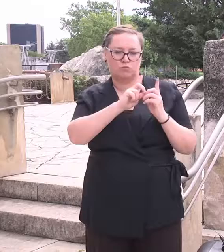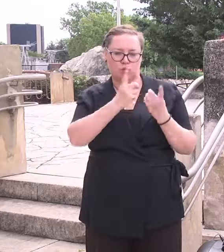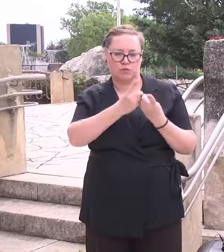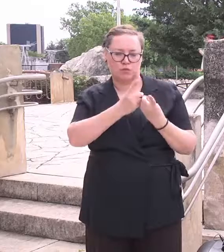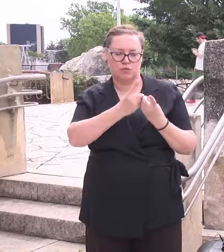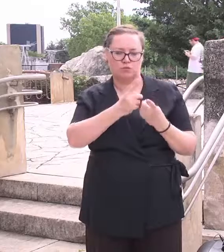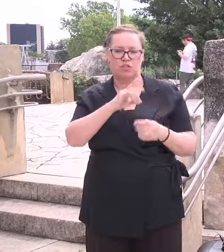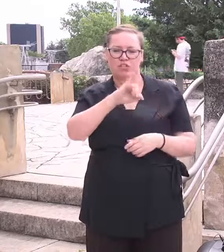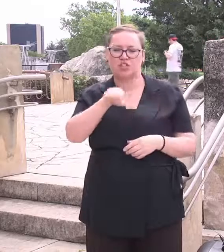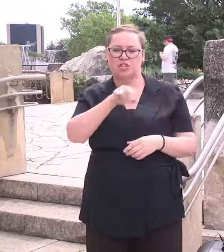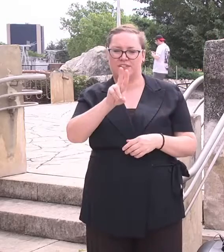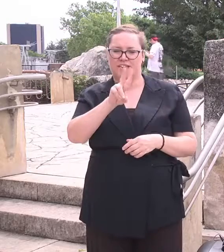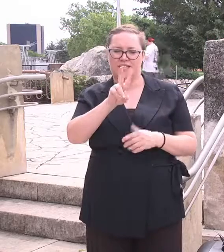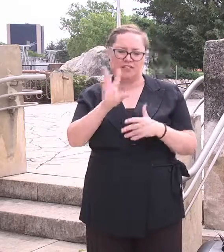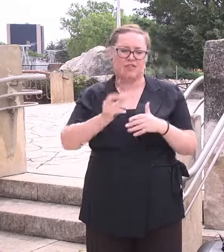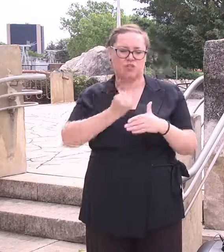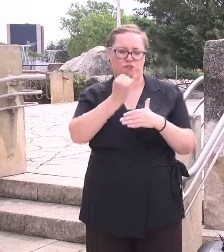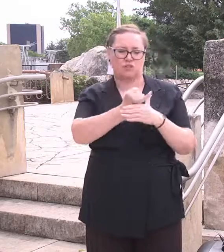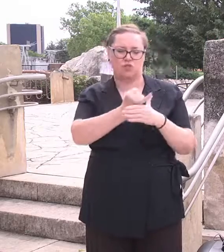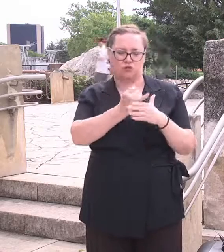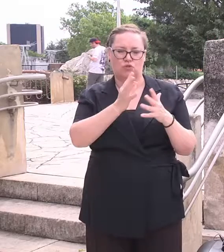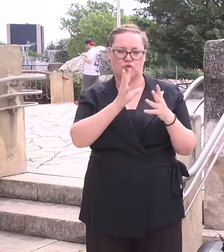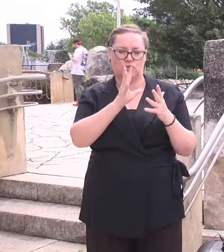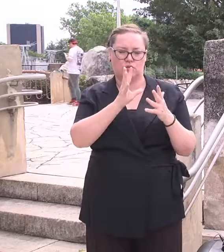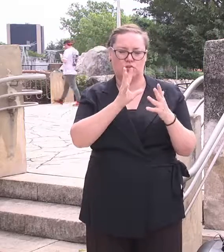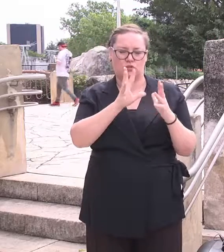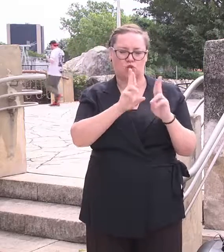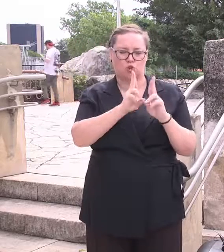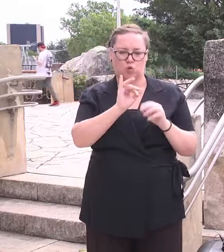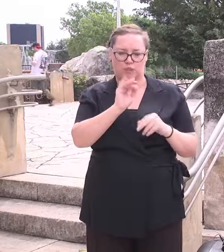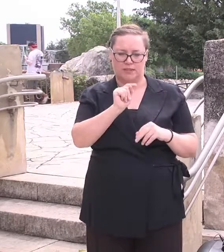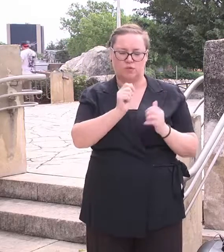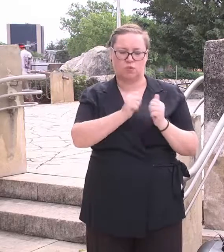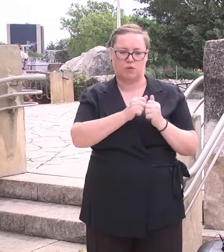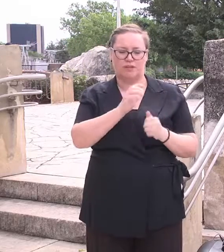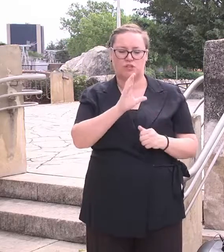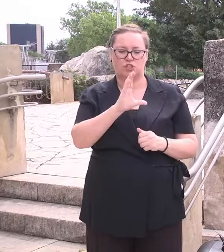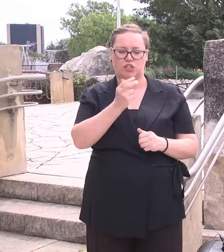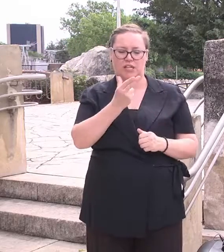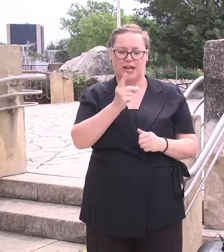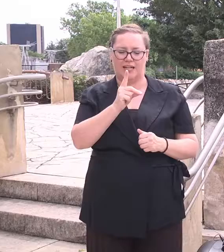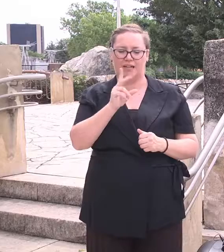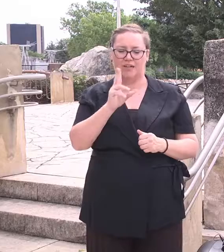unit with Chad ditch and Alex Avendano who will tell us a little bit more about another